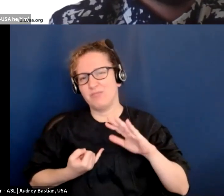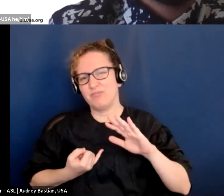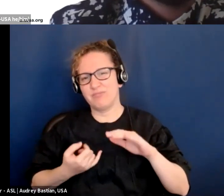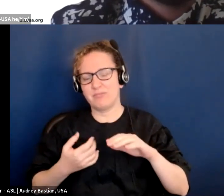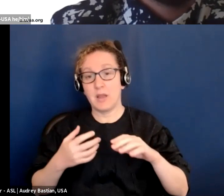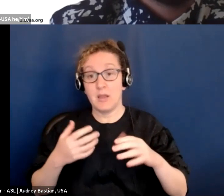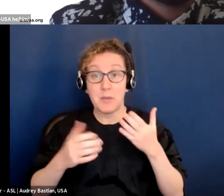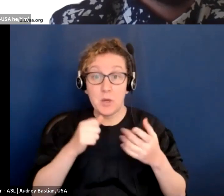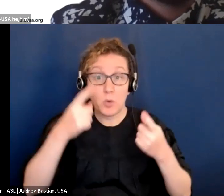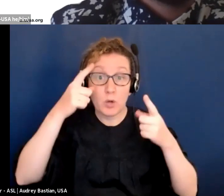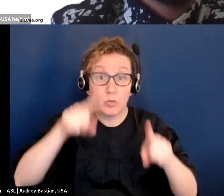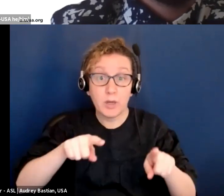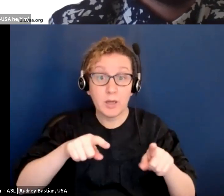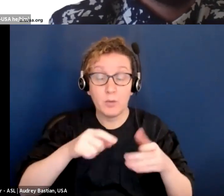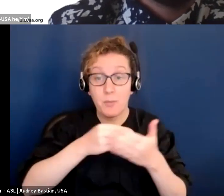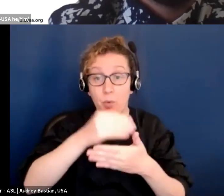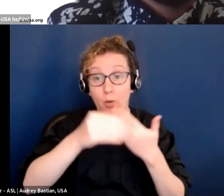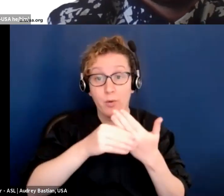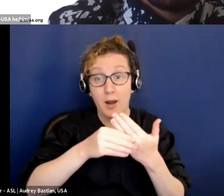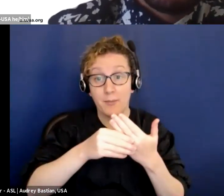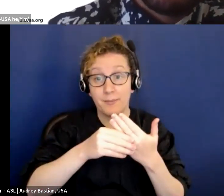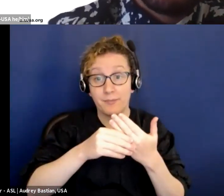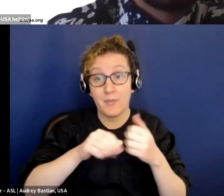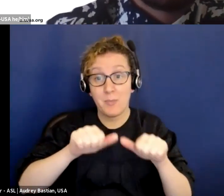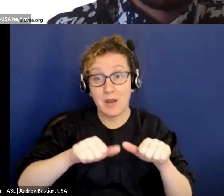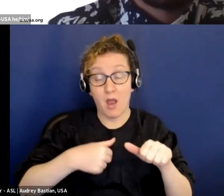program on their abilities or something they are capable of doing?